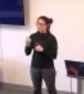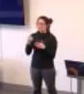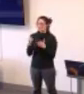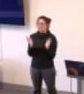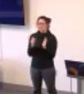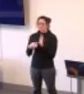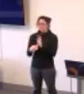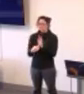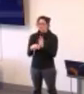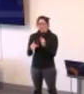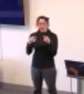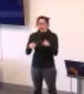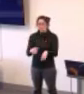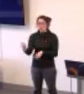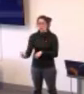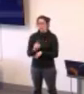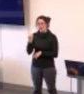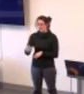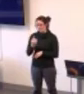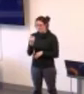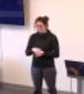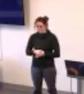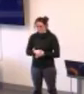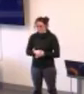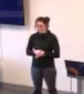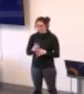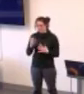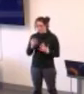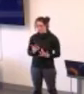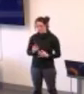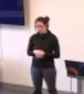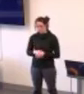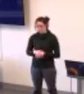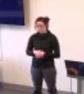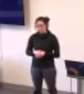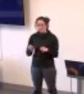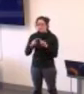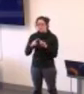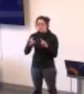This happens all the time. Unfortunately. But that's what it looks like in practice.